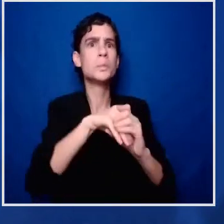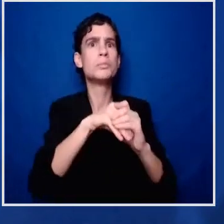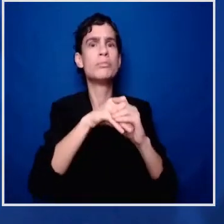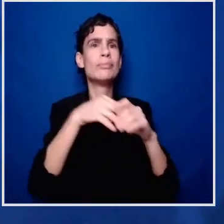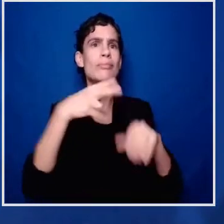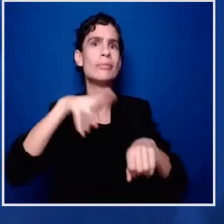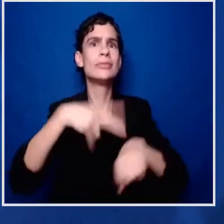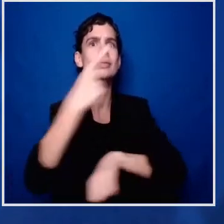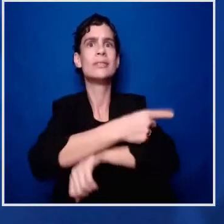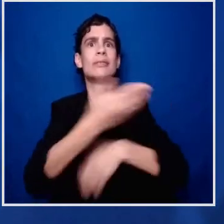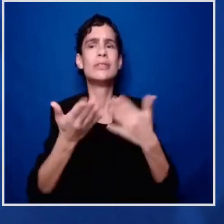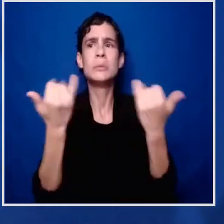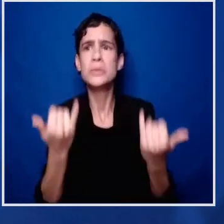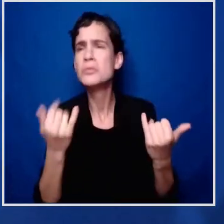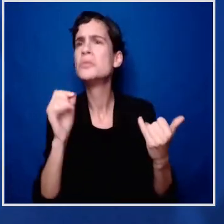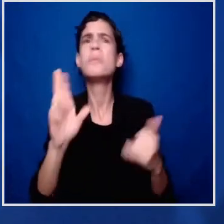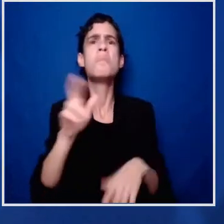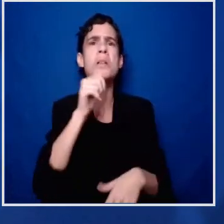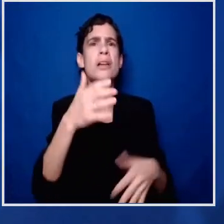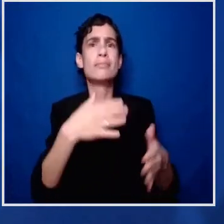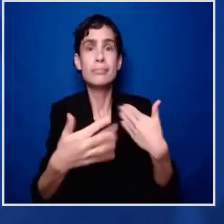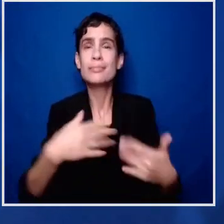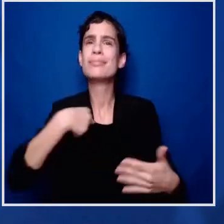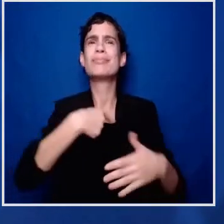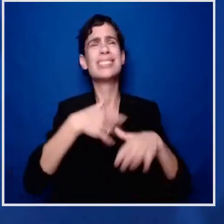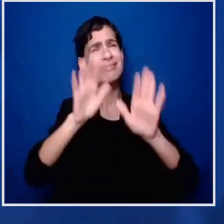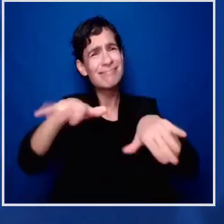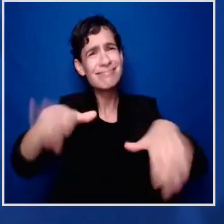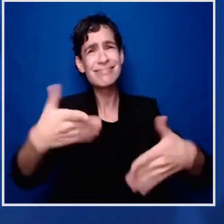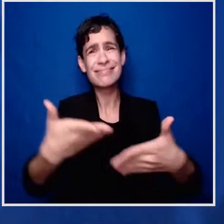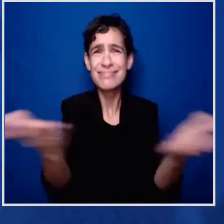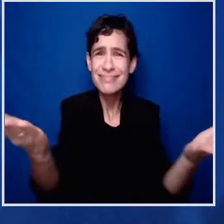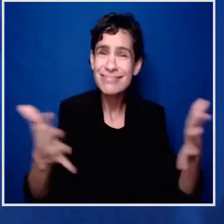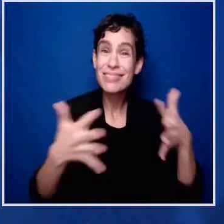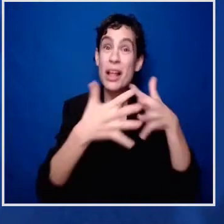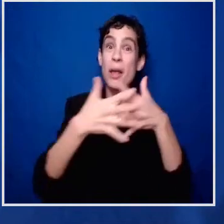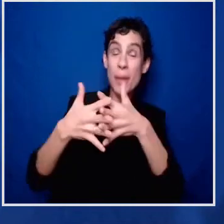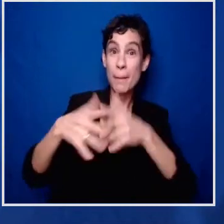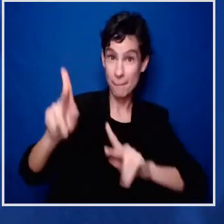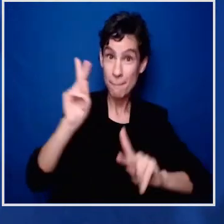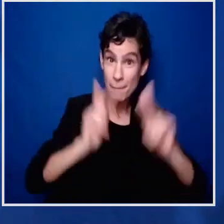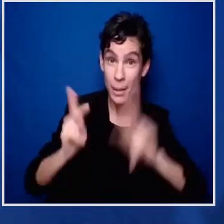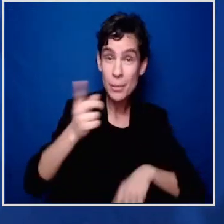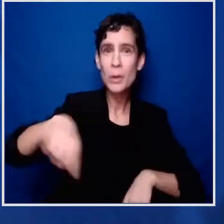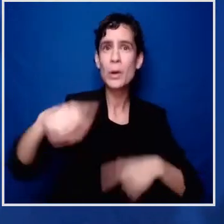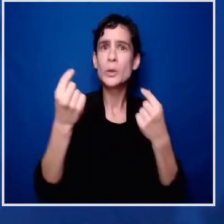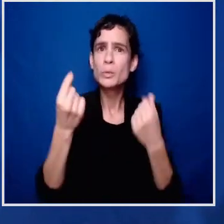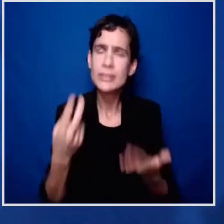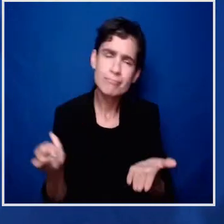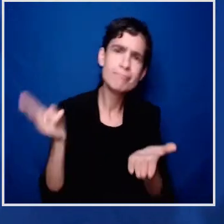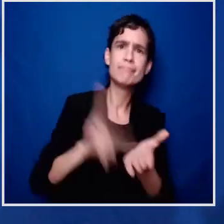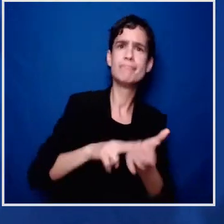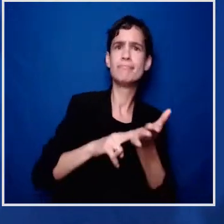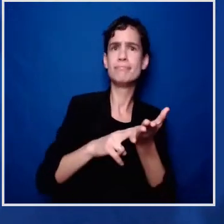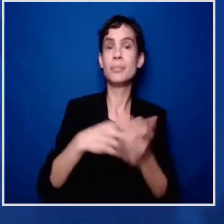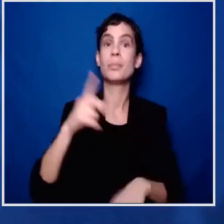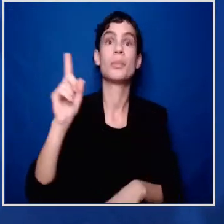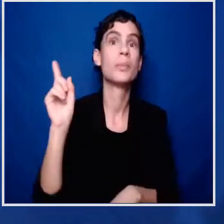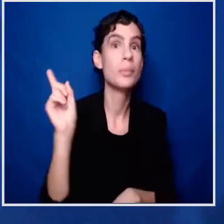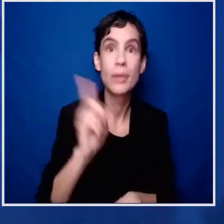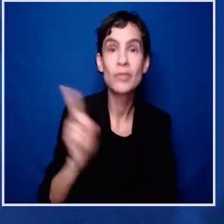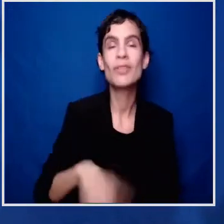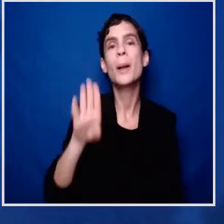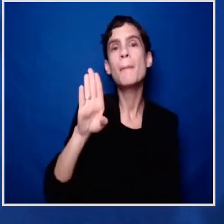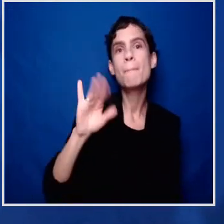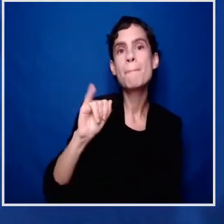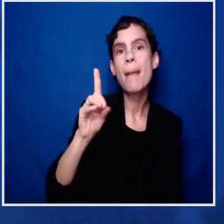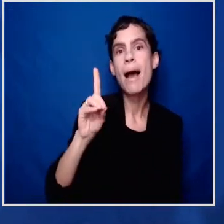NOT, WE CALL ON ALL AMERICANS